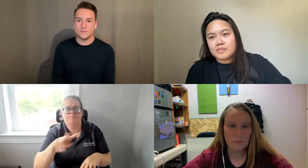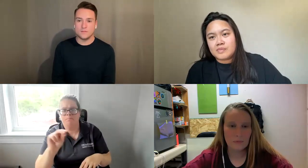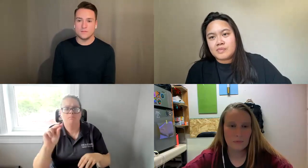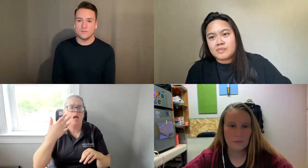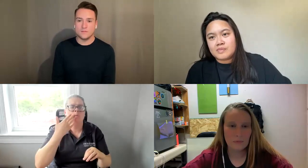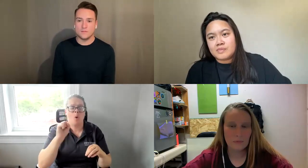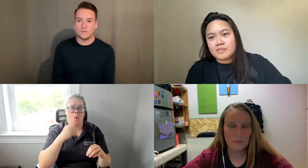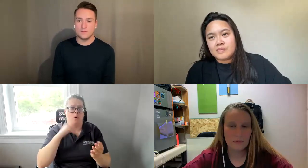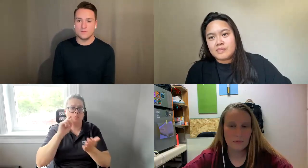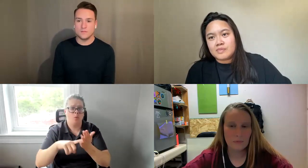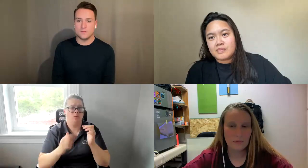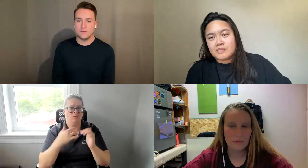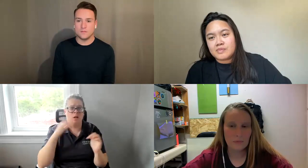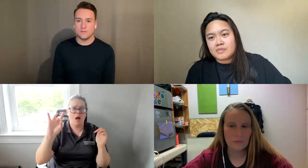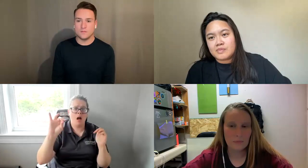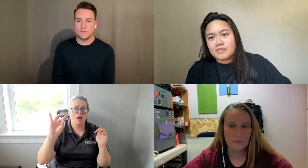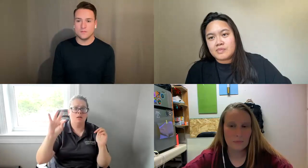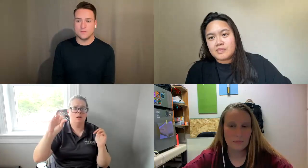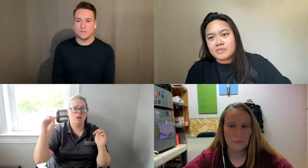I didn't consider it as a barrier.